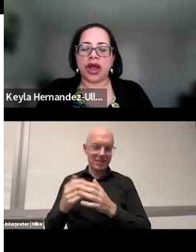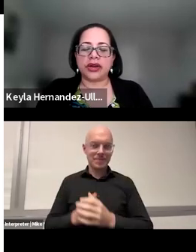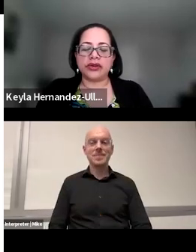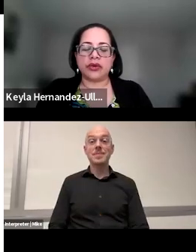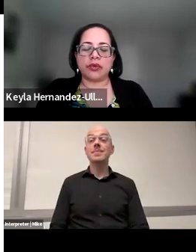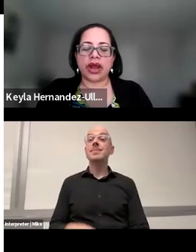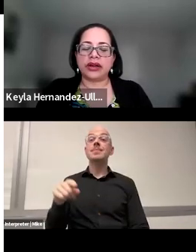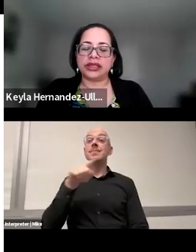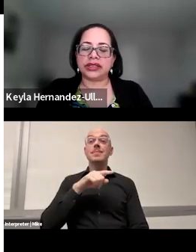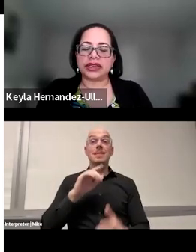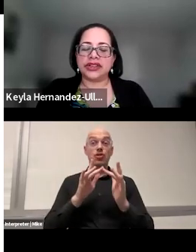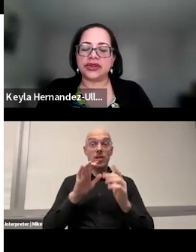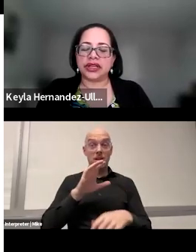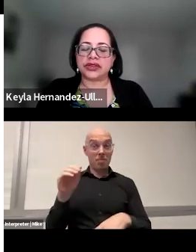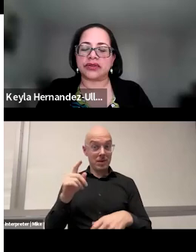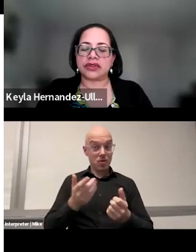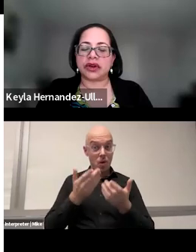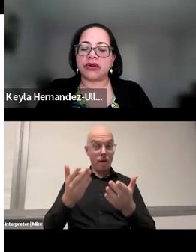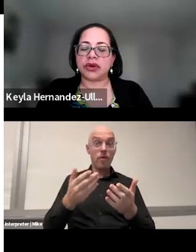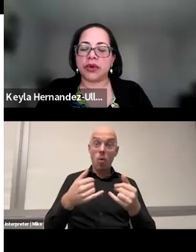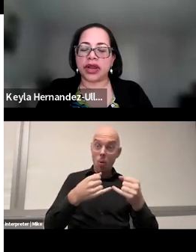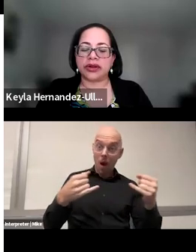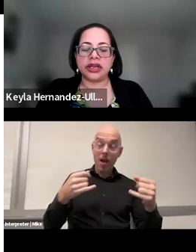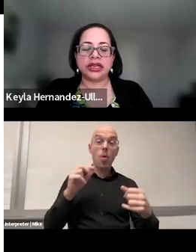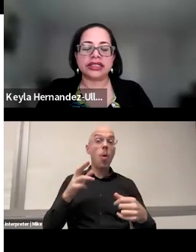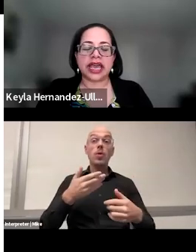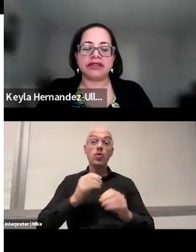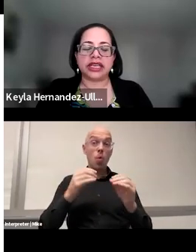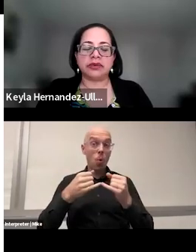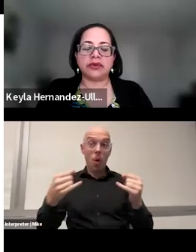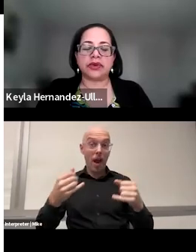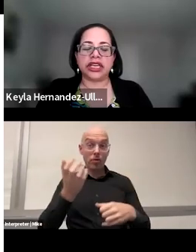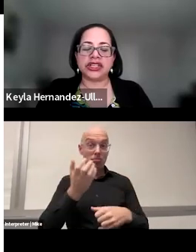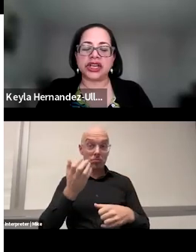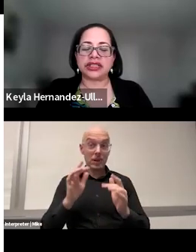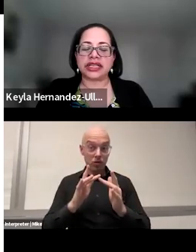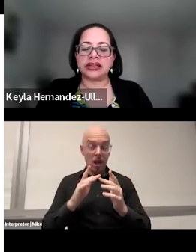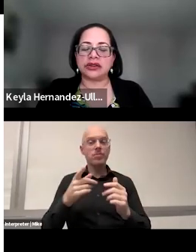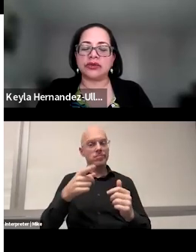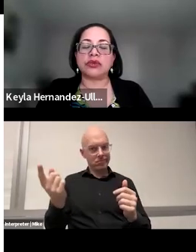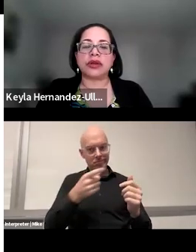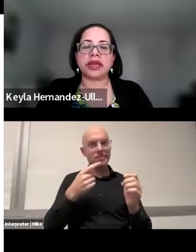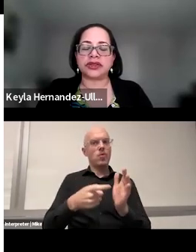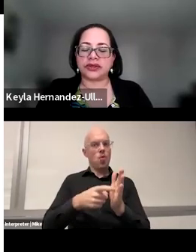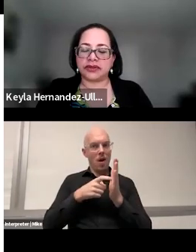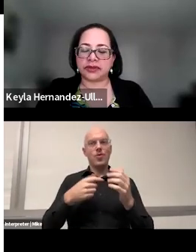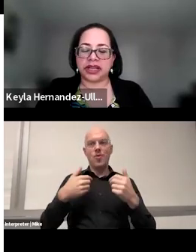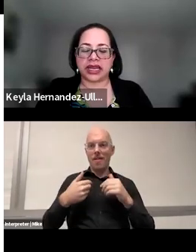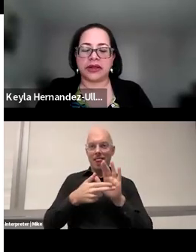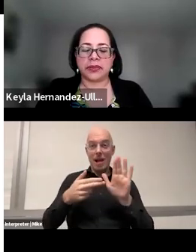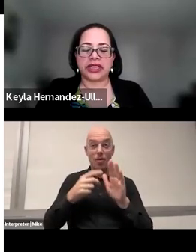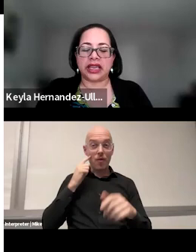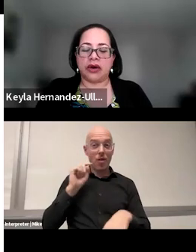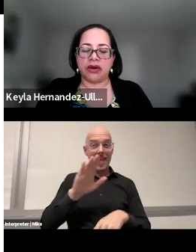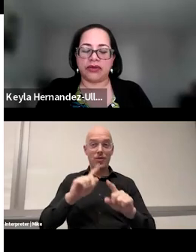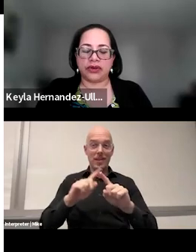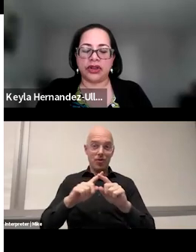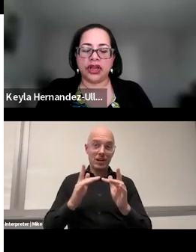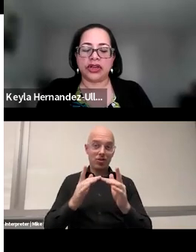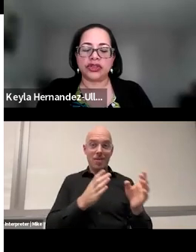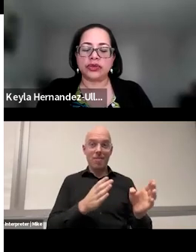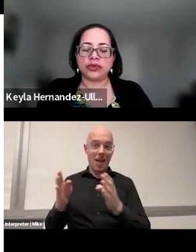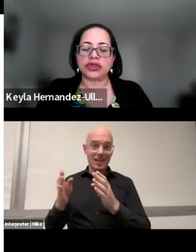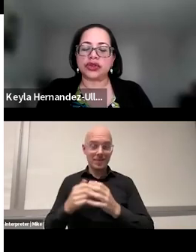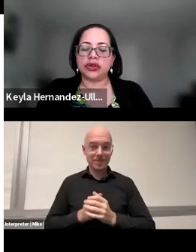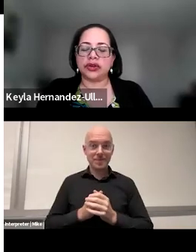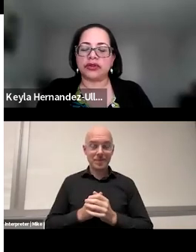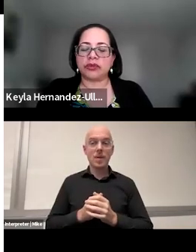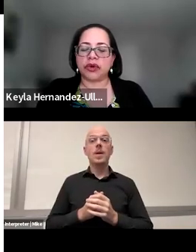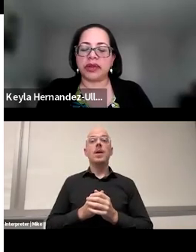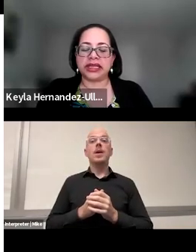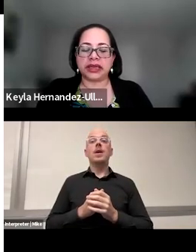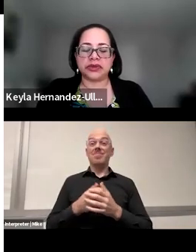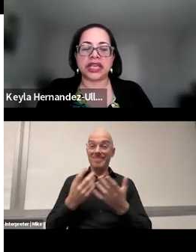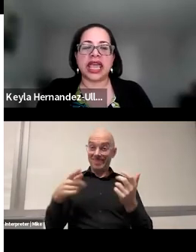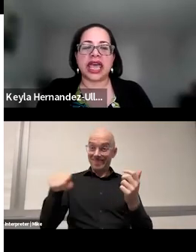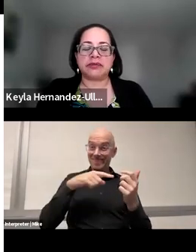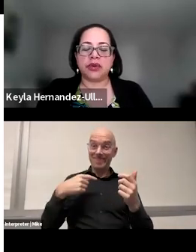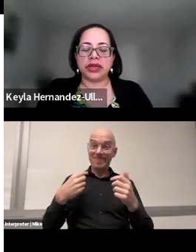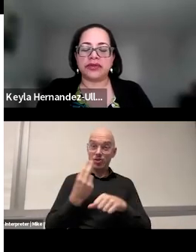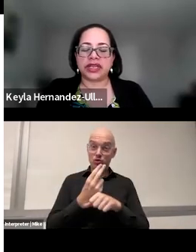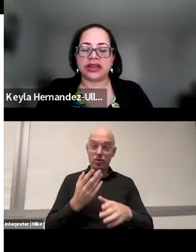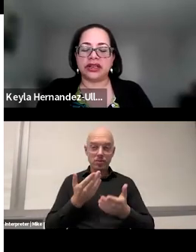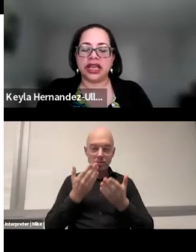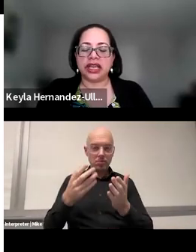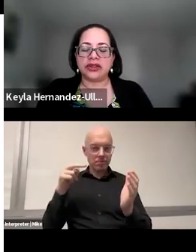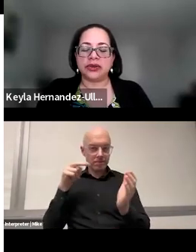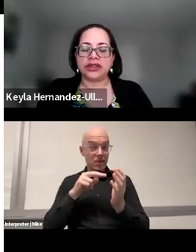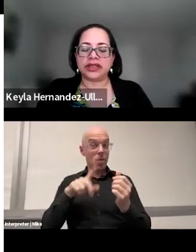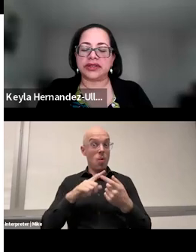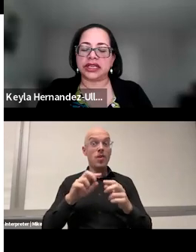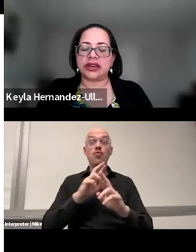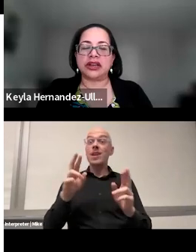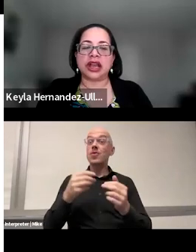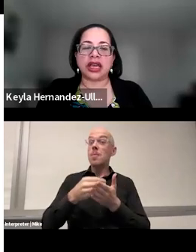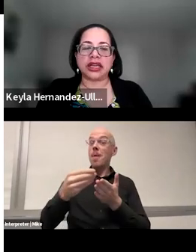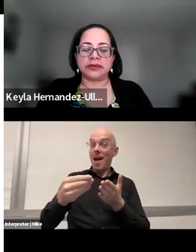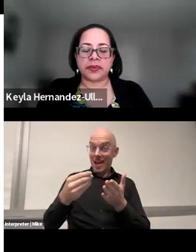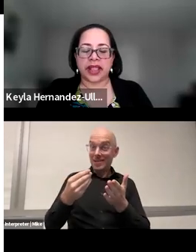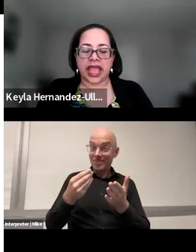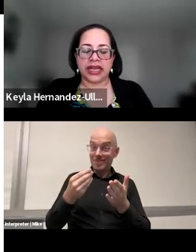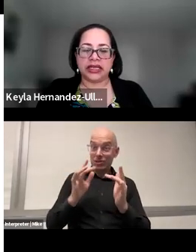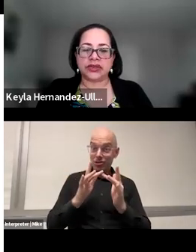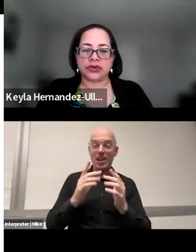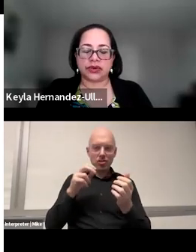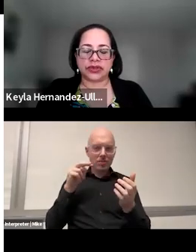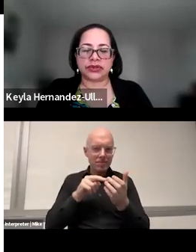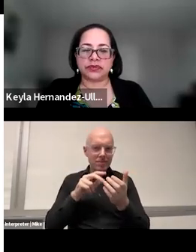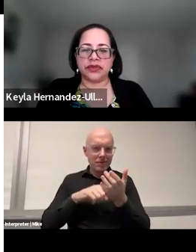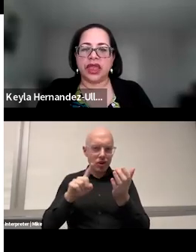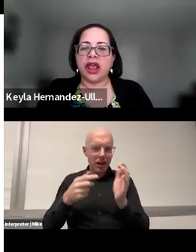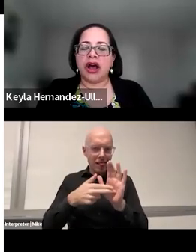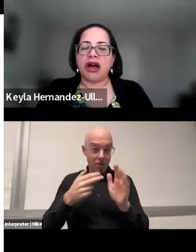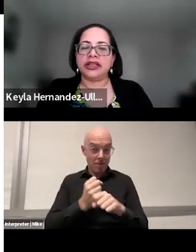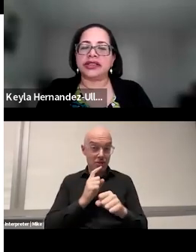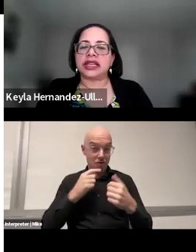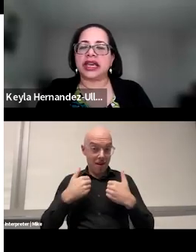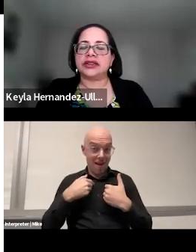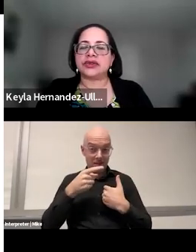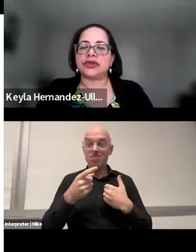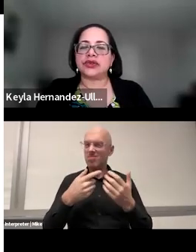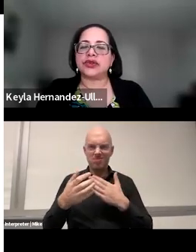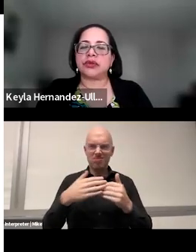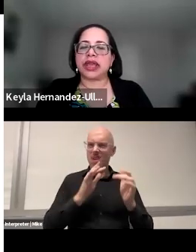Keyla Hernandez-Ulloa: Internet service providers that offer wired or wireless Internet service are required to have a label for each standalone broadband service plan that they offer. Consumers should look for broadband labels at point of sale, including sales done online. And in stores